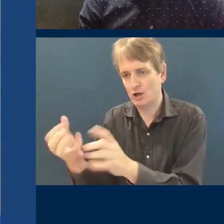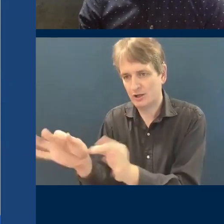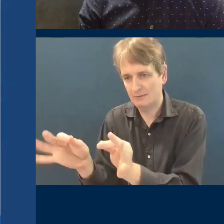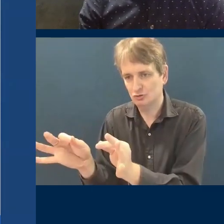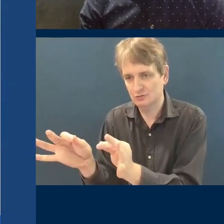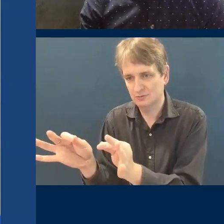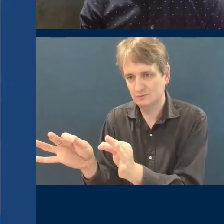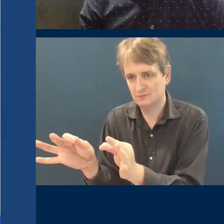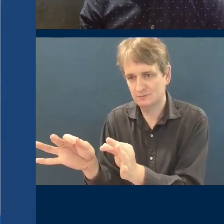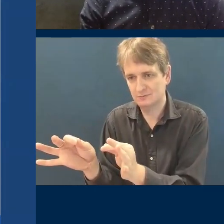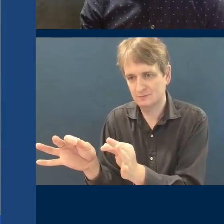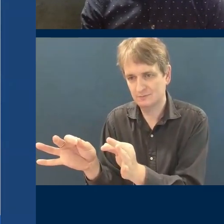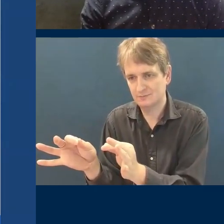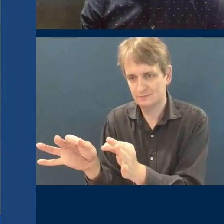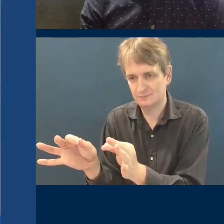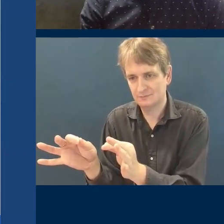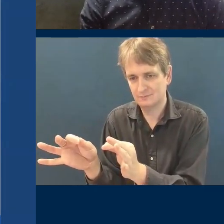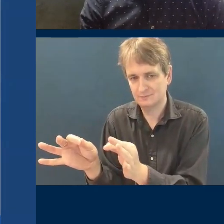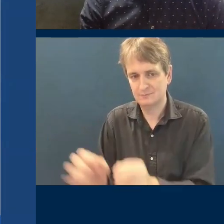but also face-to-face auto captioning